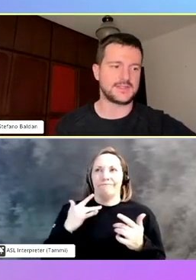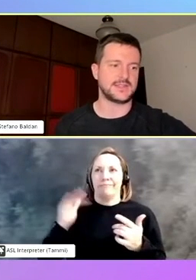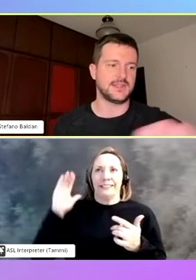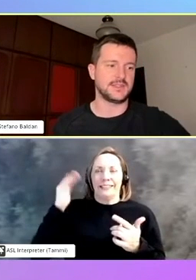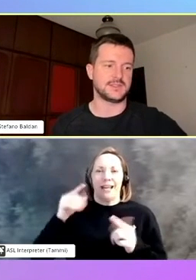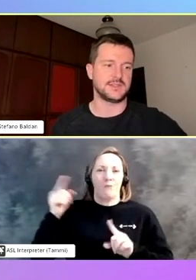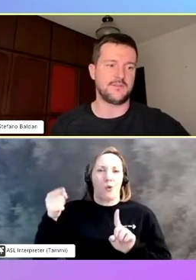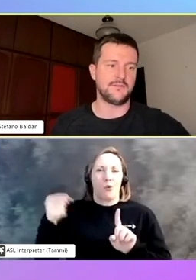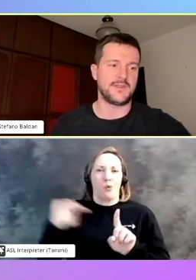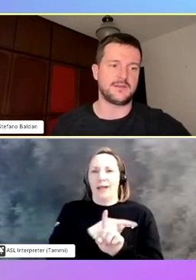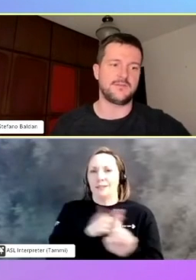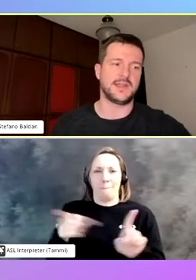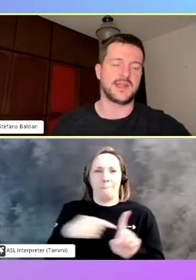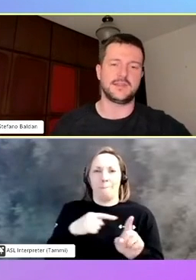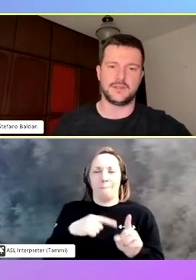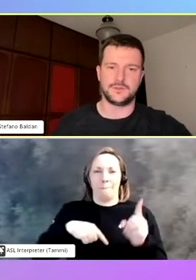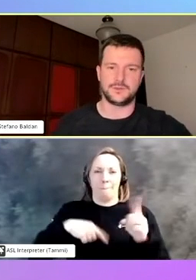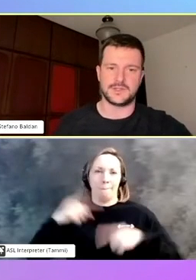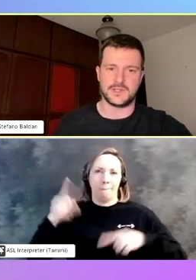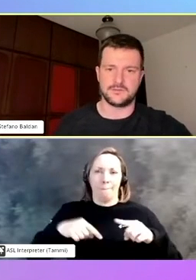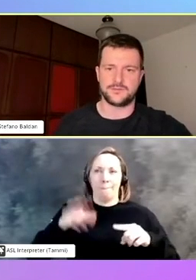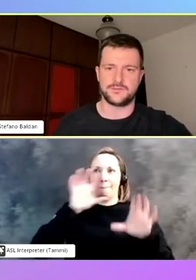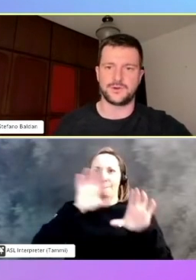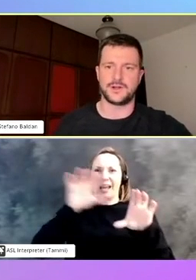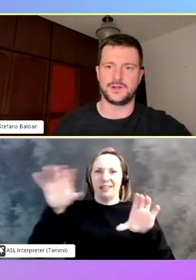We set up a program to remediate these issues, and as of today